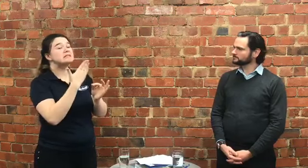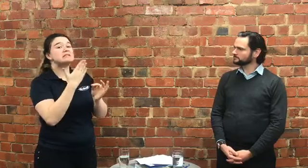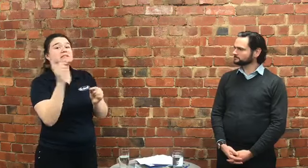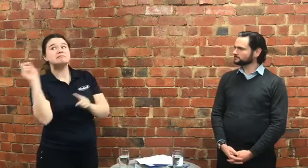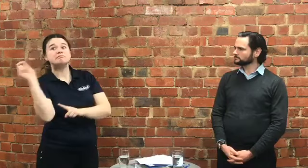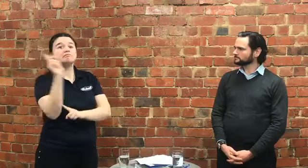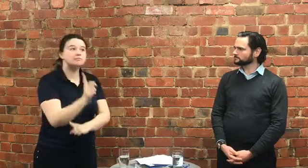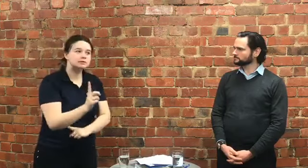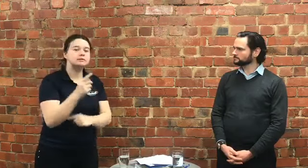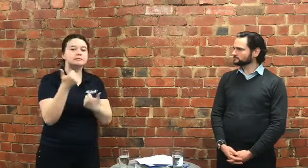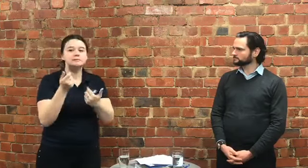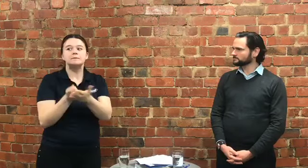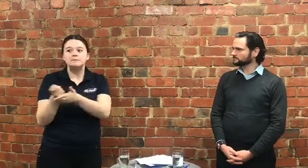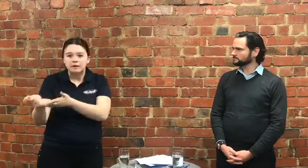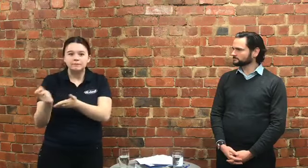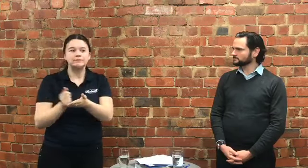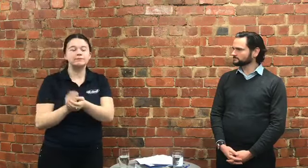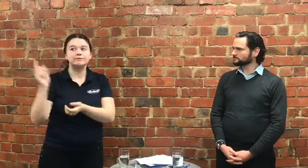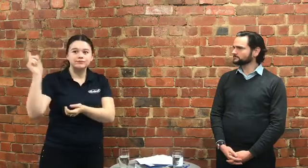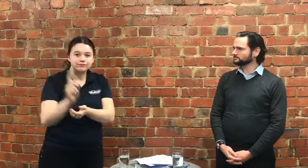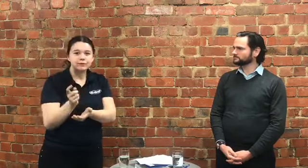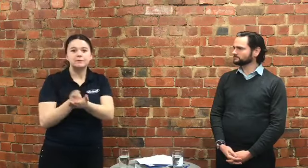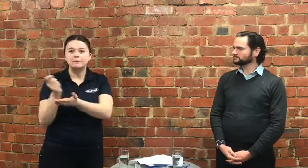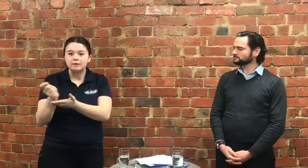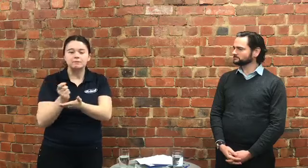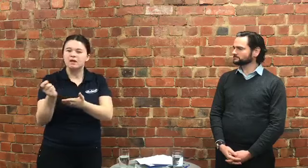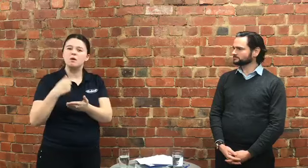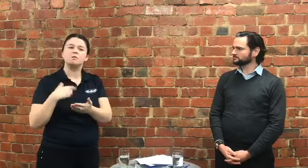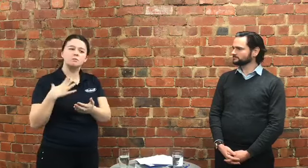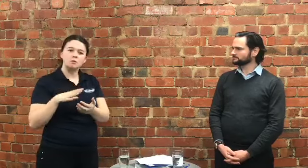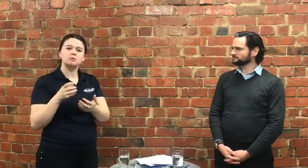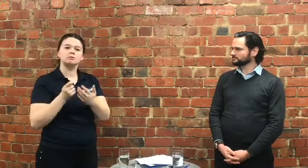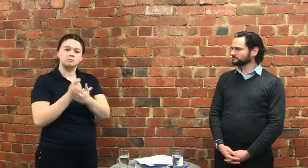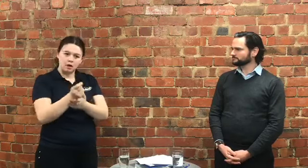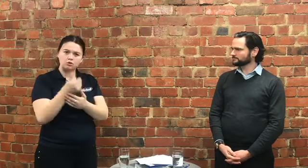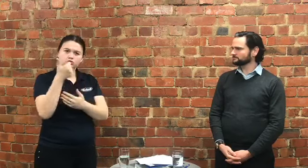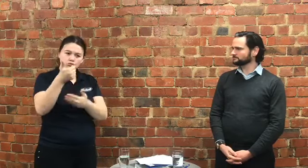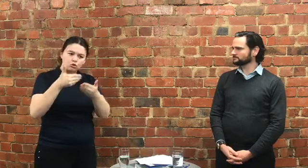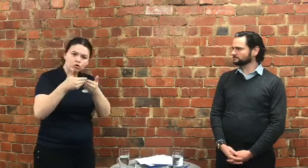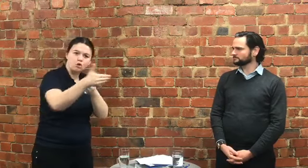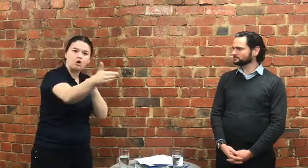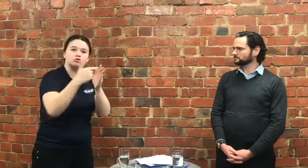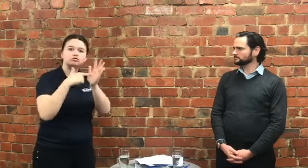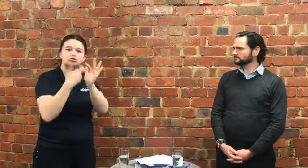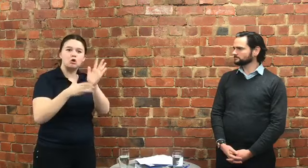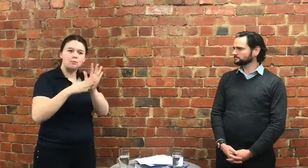to your family members at these events and communicate with them, but it's far too costly